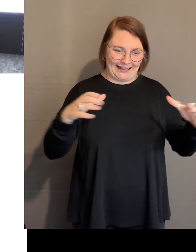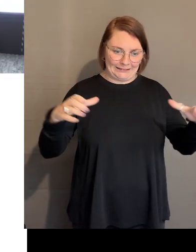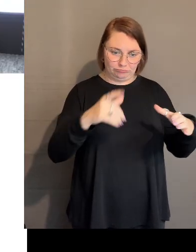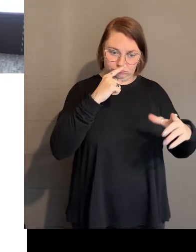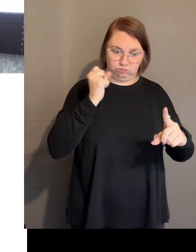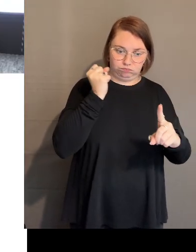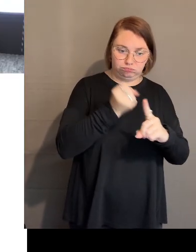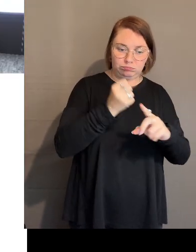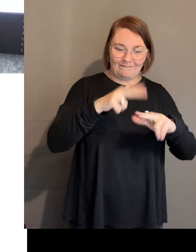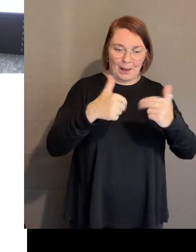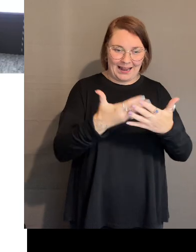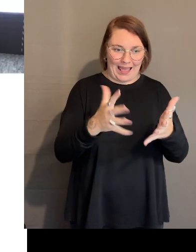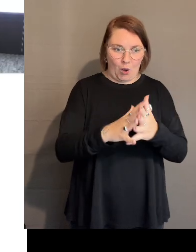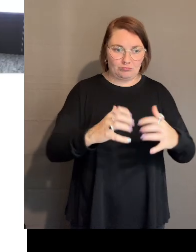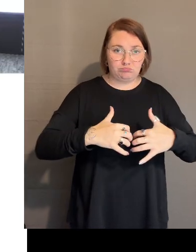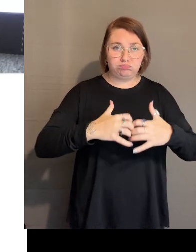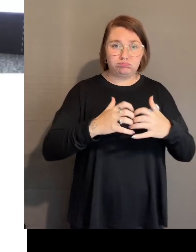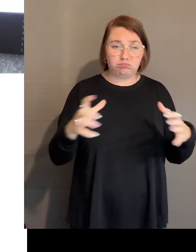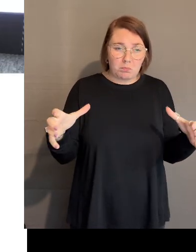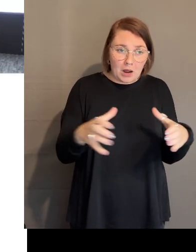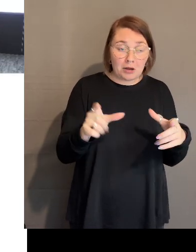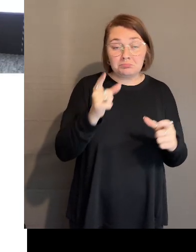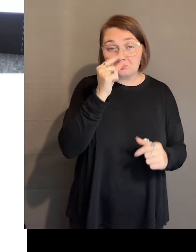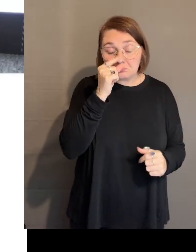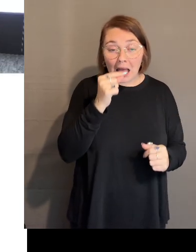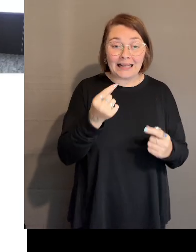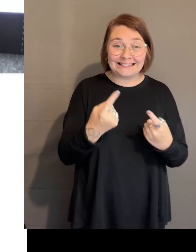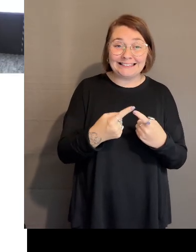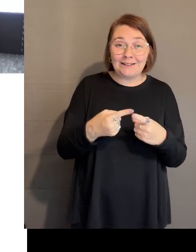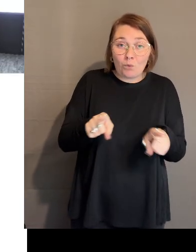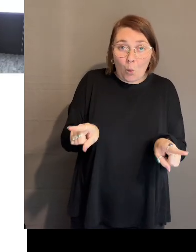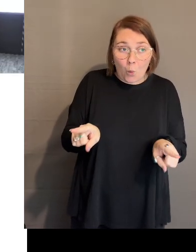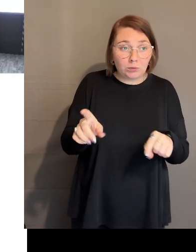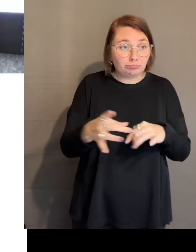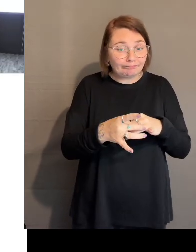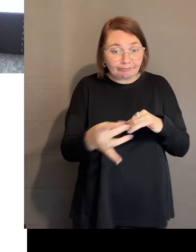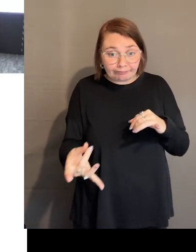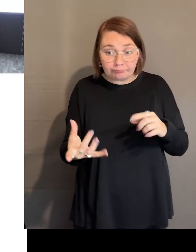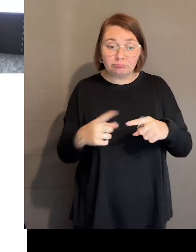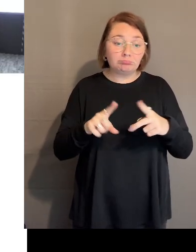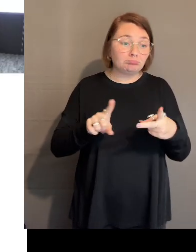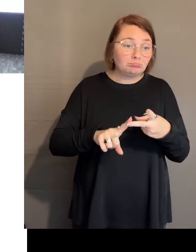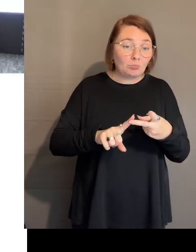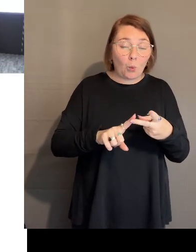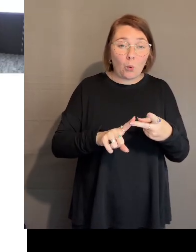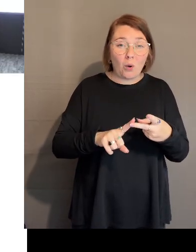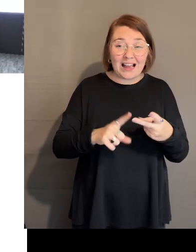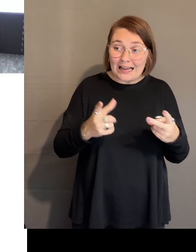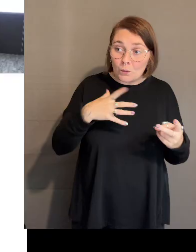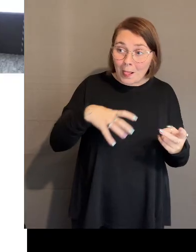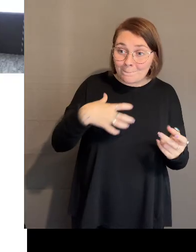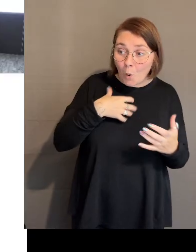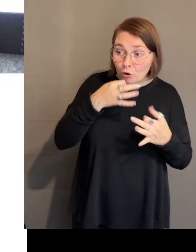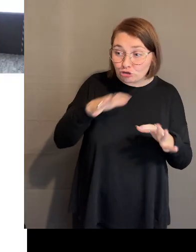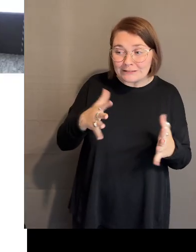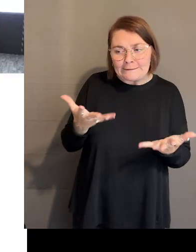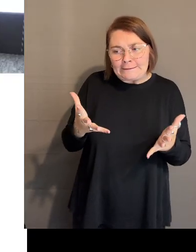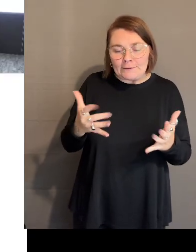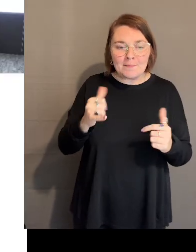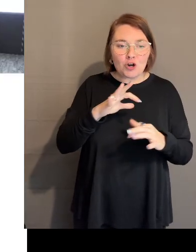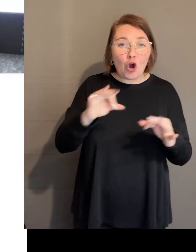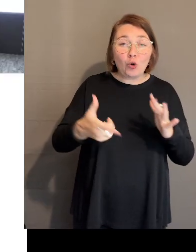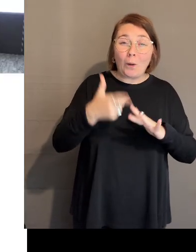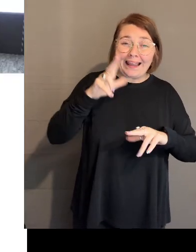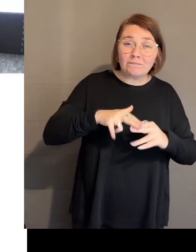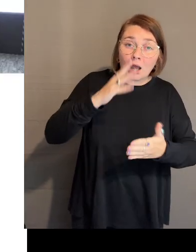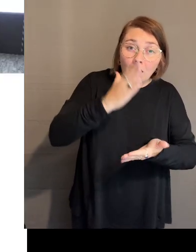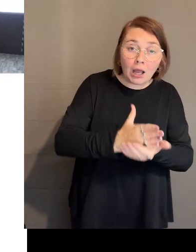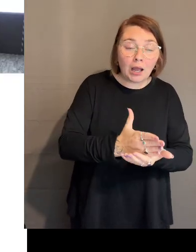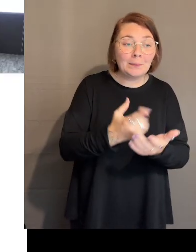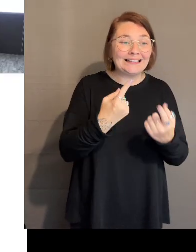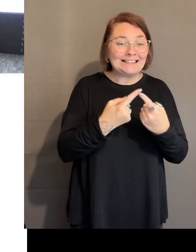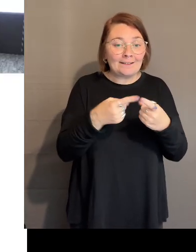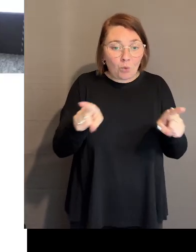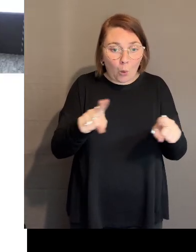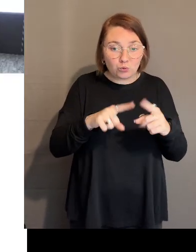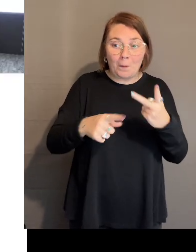affect family formation. Likelihood of divorce, or having additional children, and if divorced, or if single.